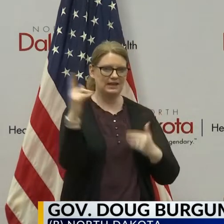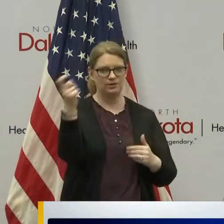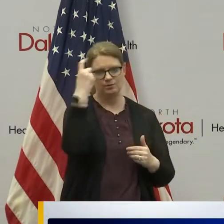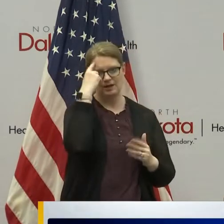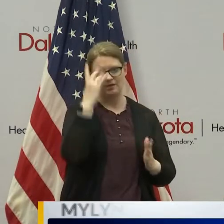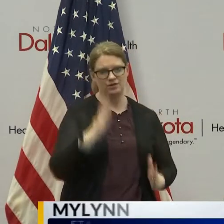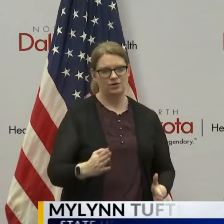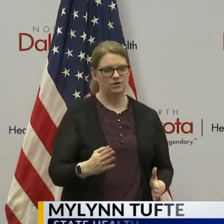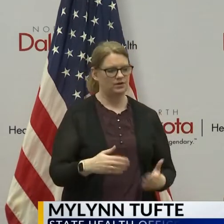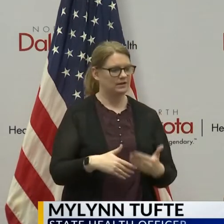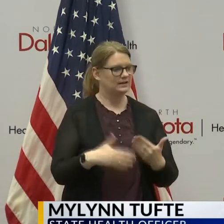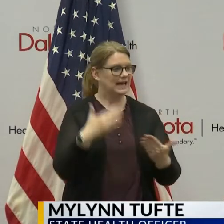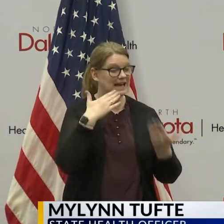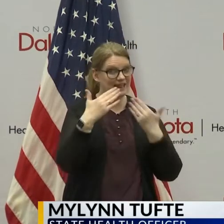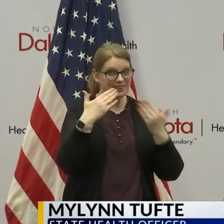ARE DIALING THAT UP AGAIN. MYLAN?